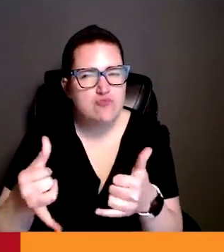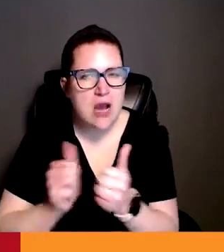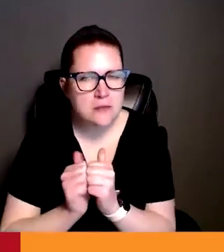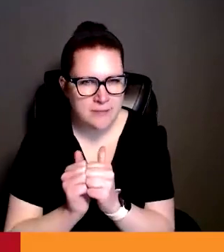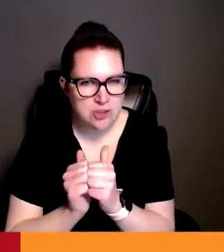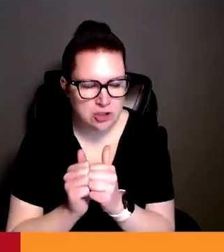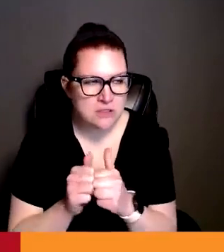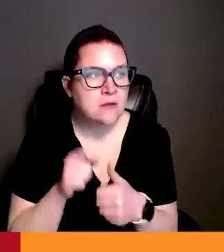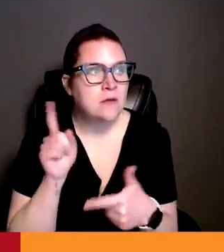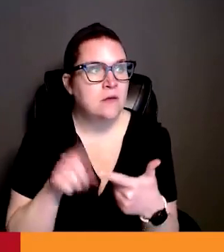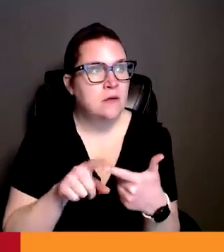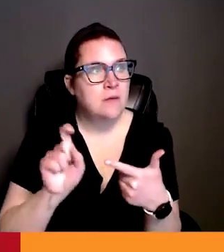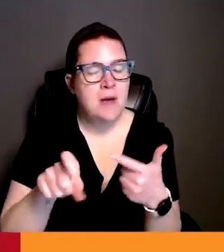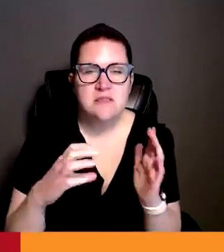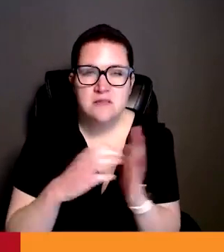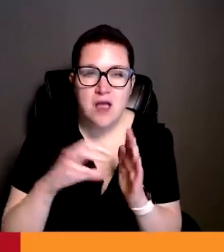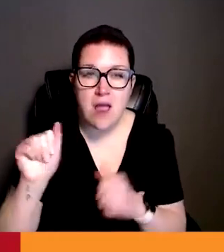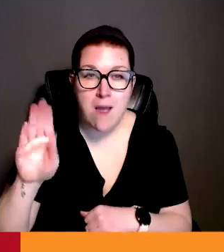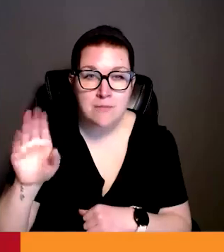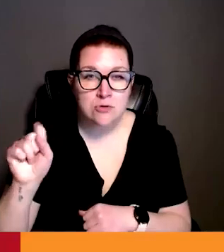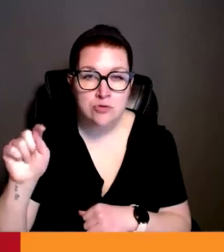an abstract, that will provide a summary of